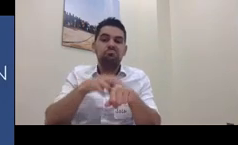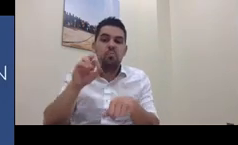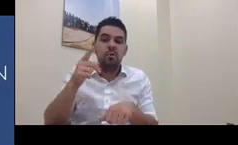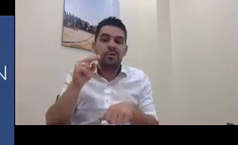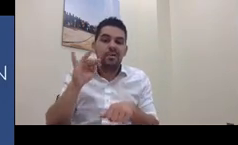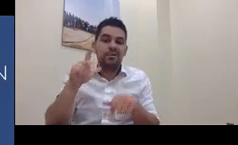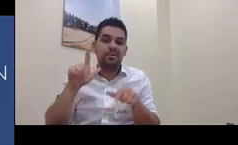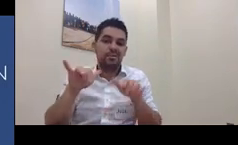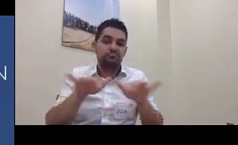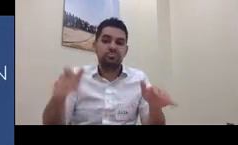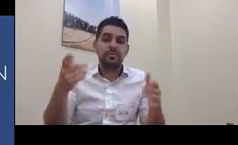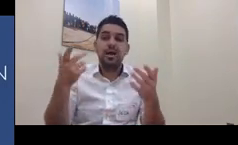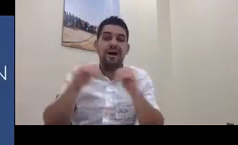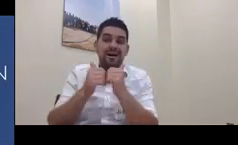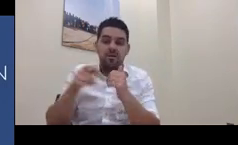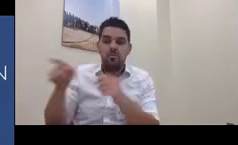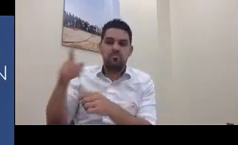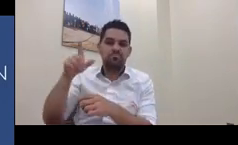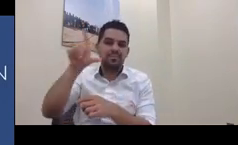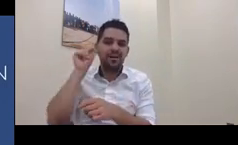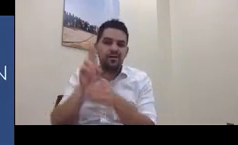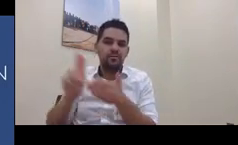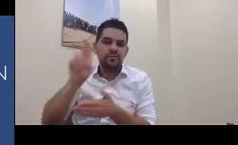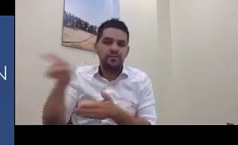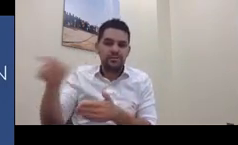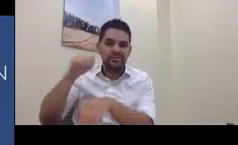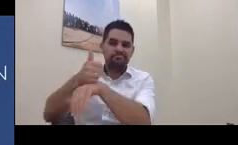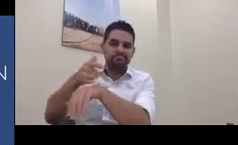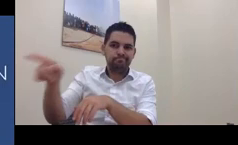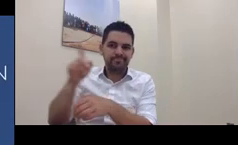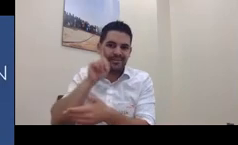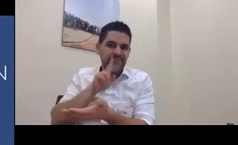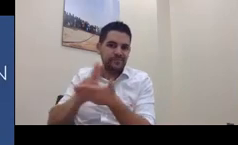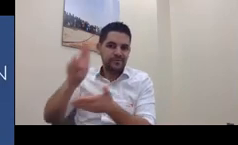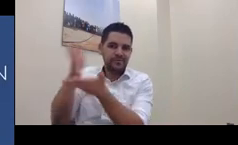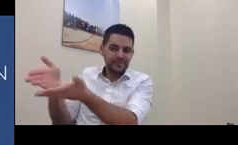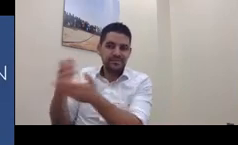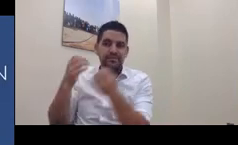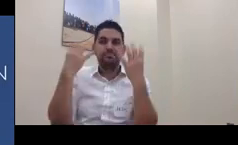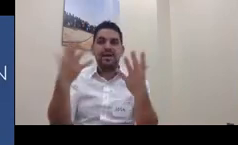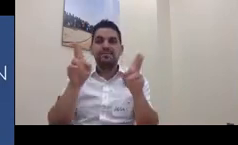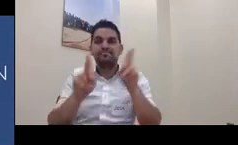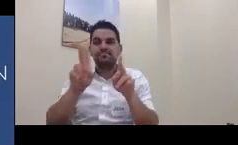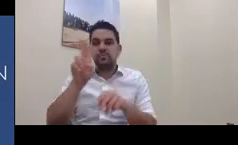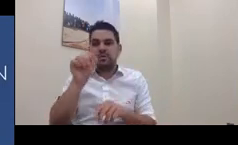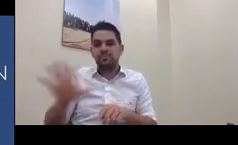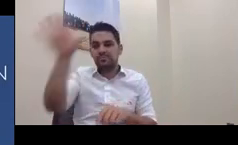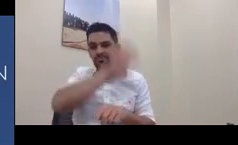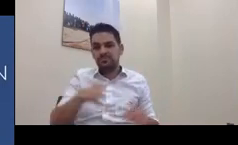It happened on its own, organically. And in how Gallaudet University was founded. It's a deaf University here in Washington, DC.